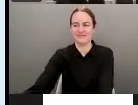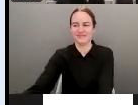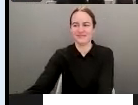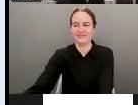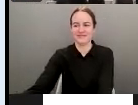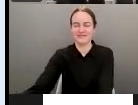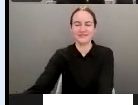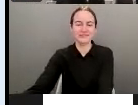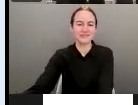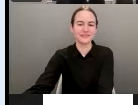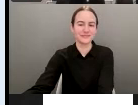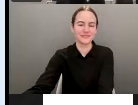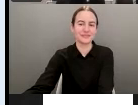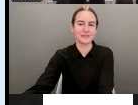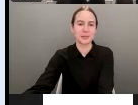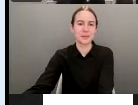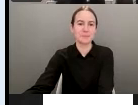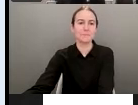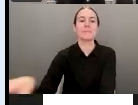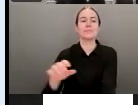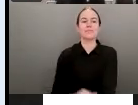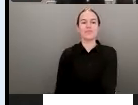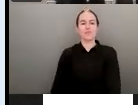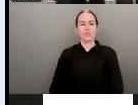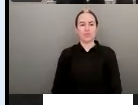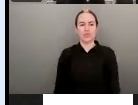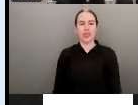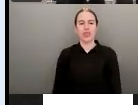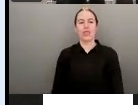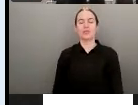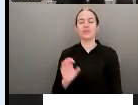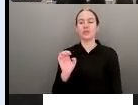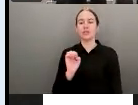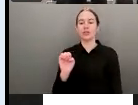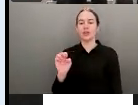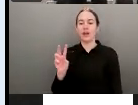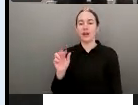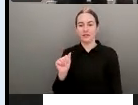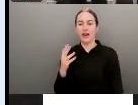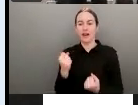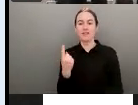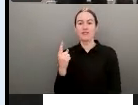And Eevis will be testing an app. Which is that? -...